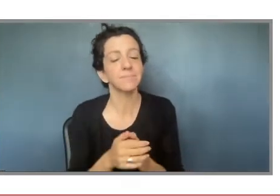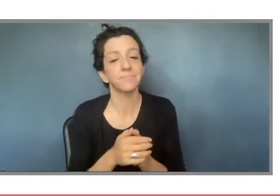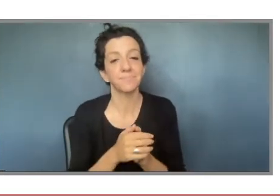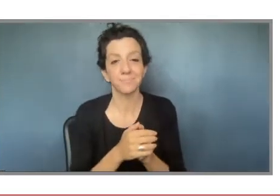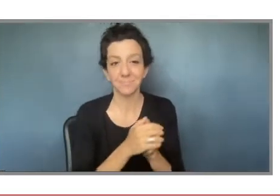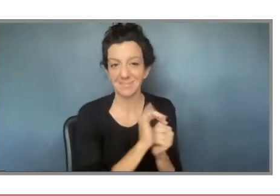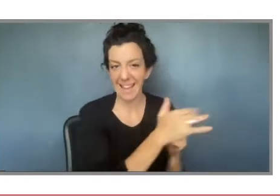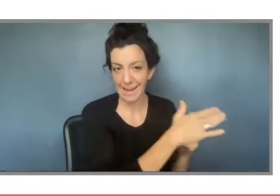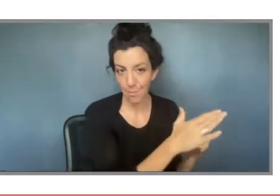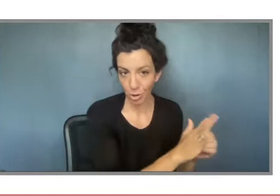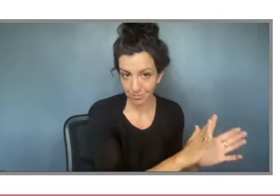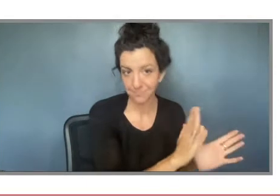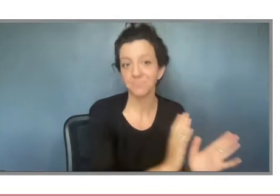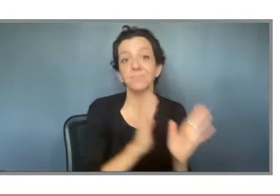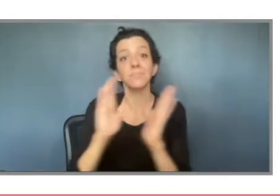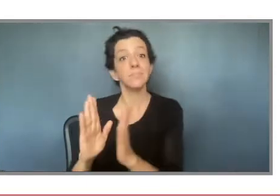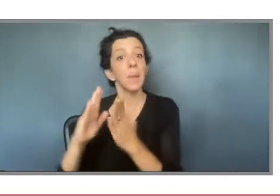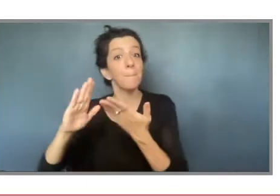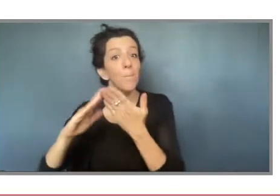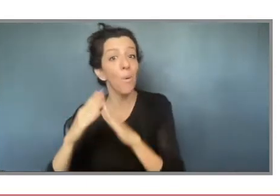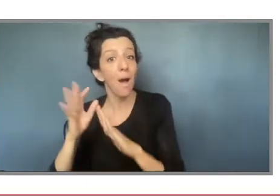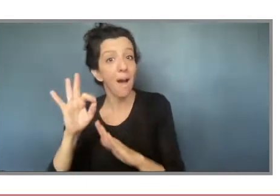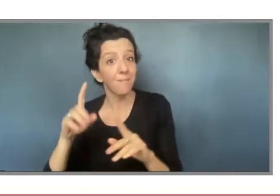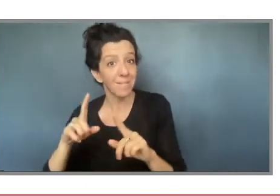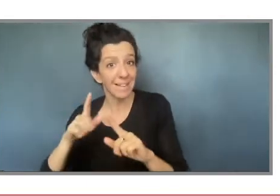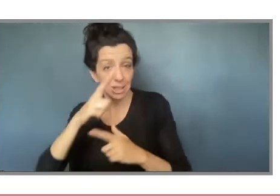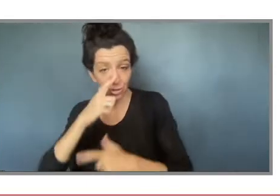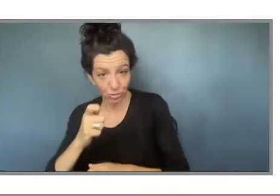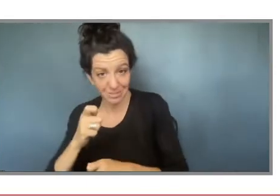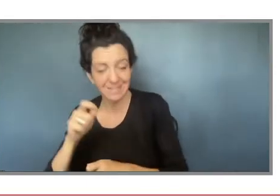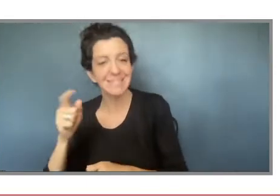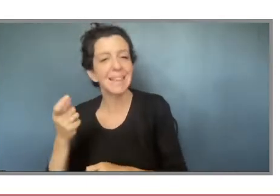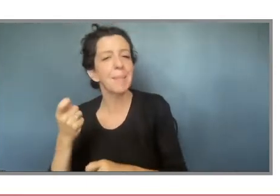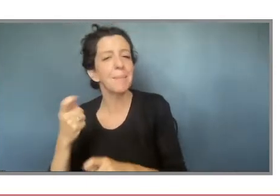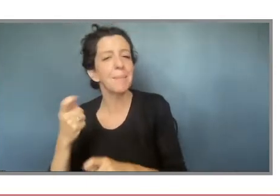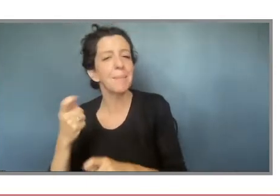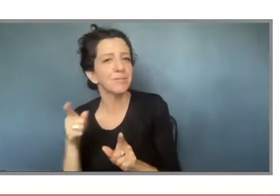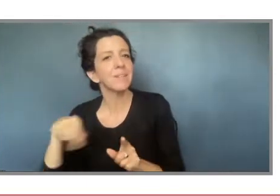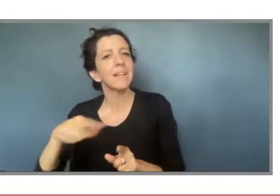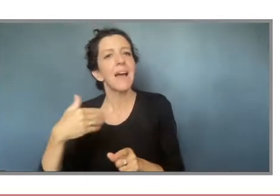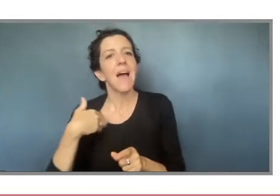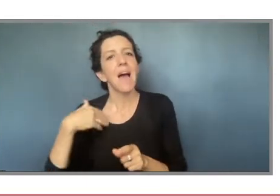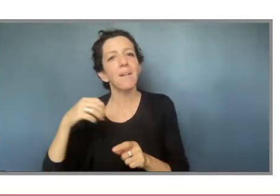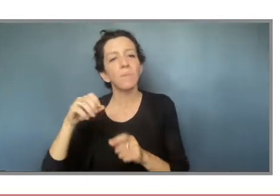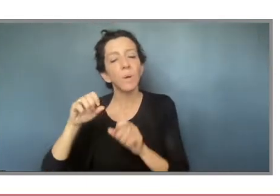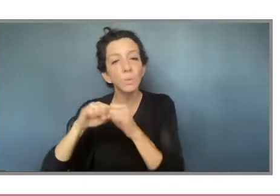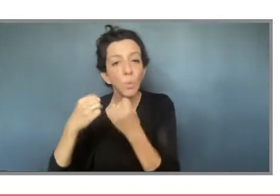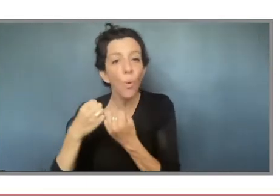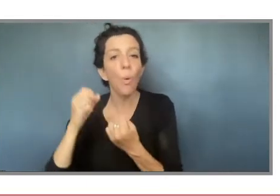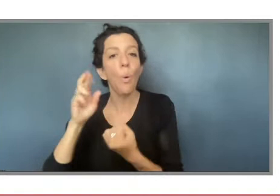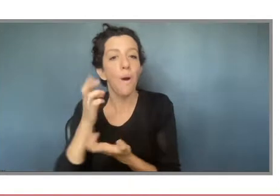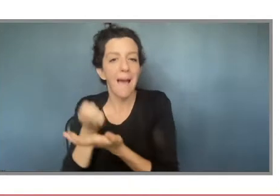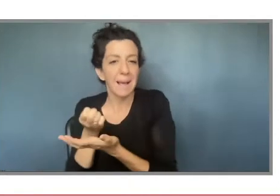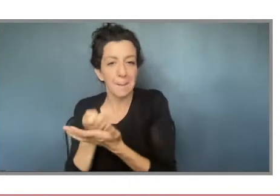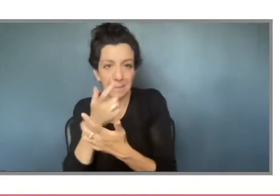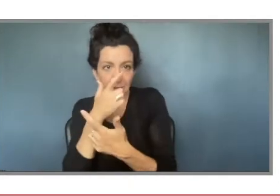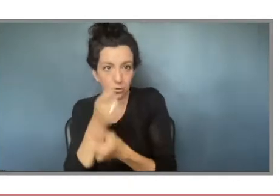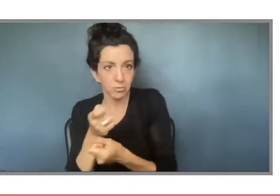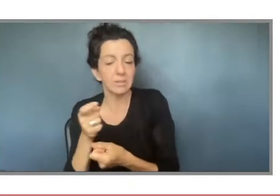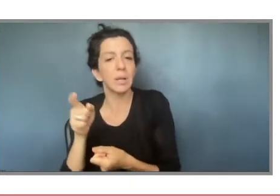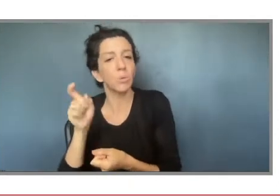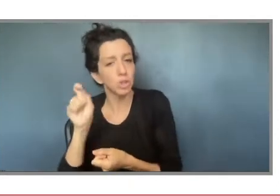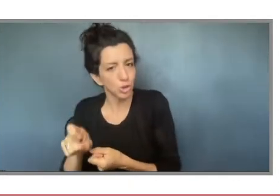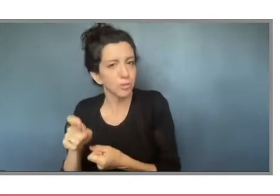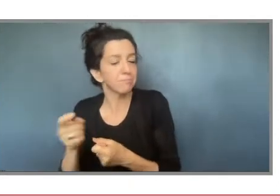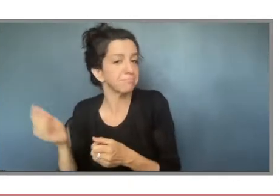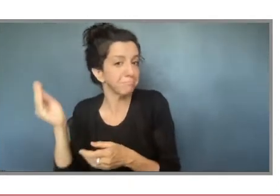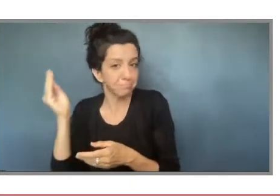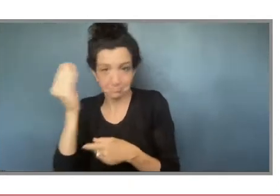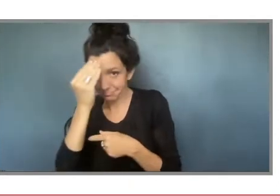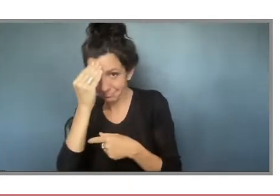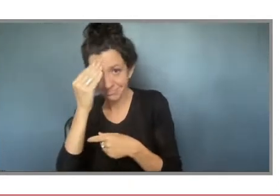Studio: and communities of interest are a little different like I said they have social social or economic interests